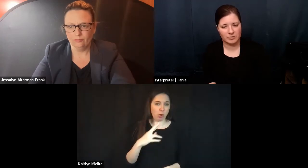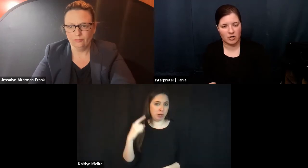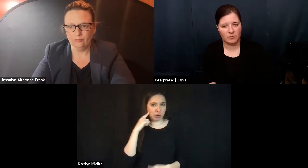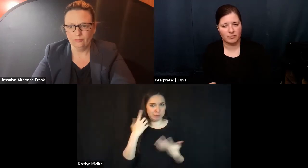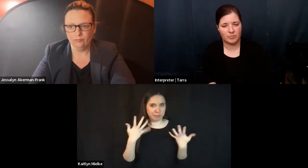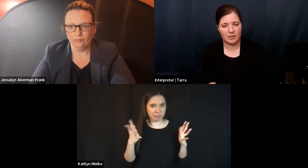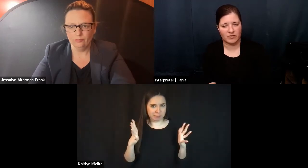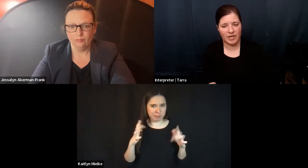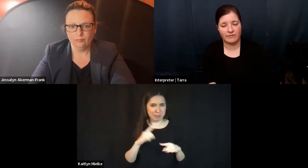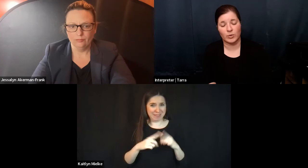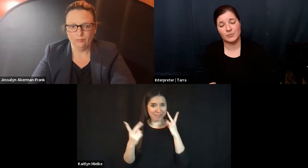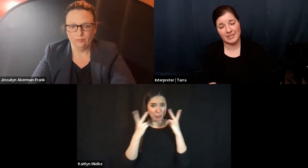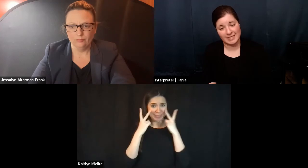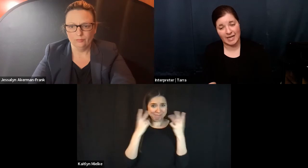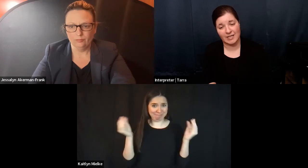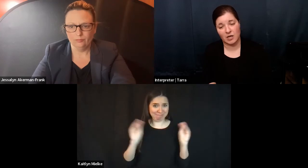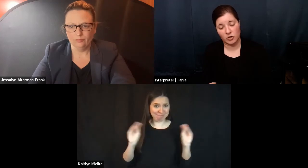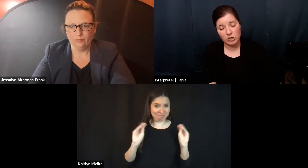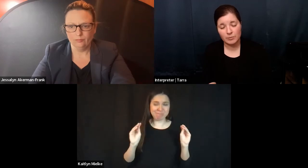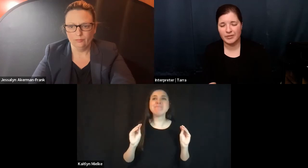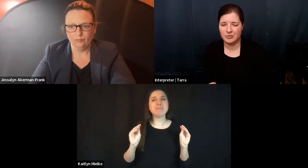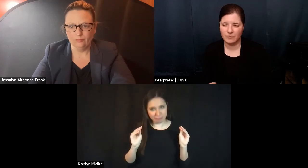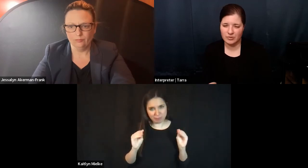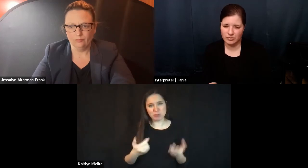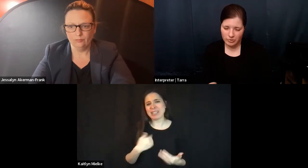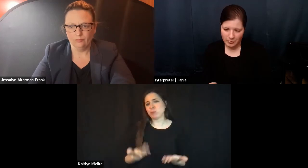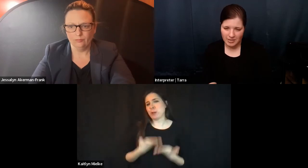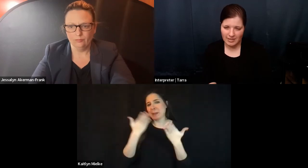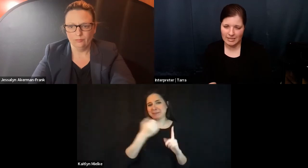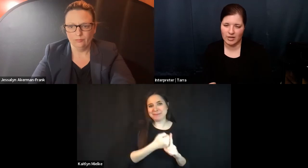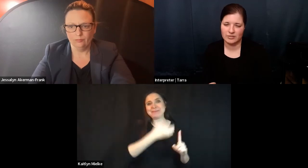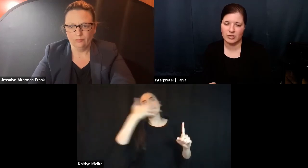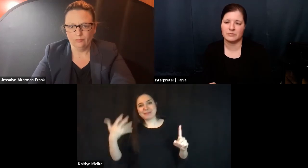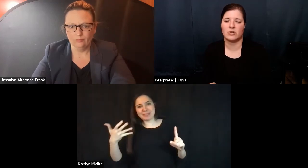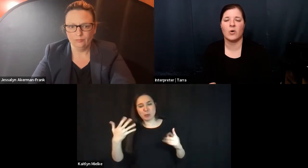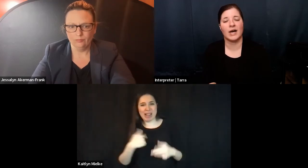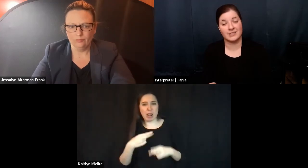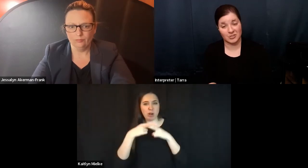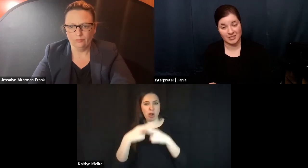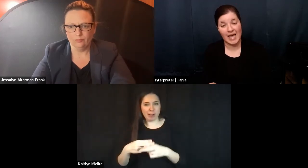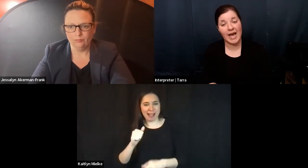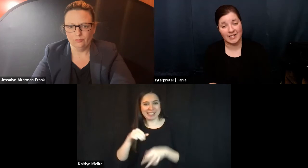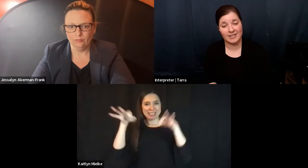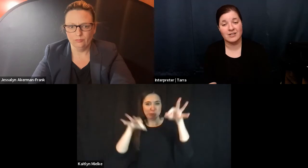So I suggest adding a transcript, a written English transcript of what's being said. But also transcripts are being provided of what's being said and not heard, but there's no visual description in